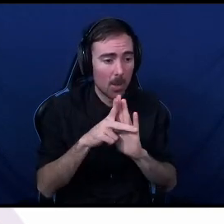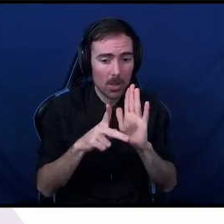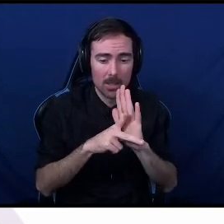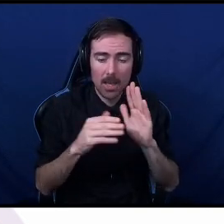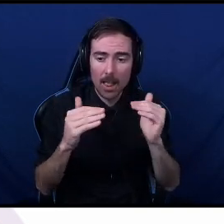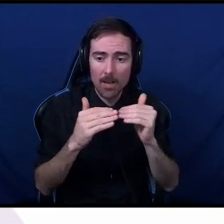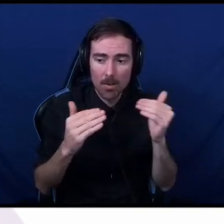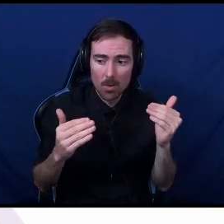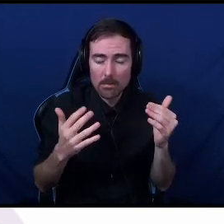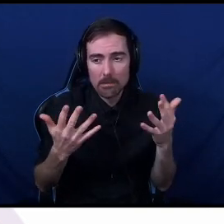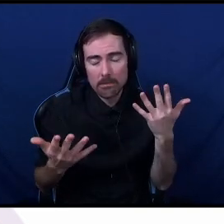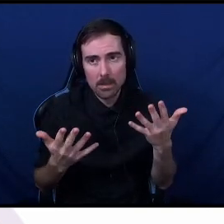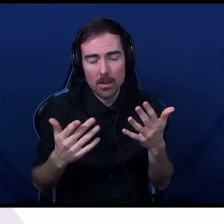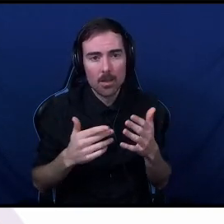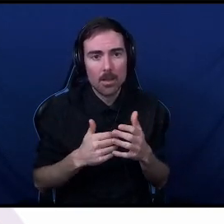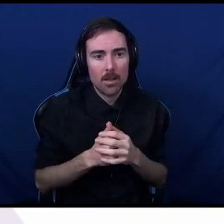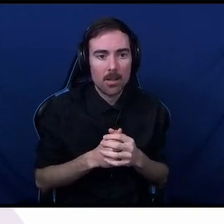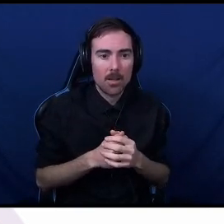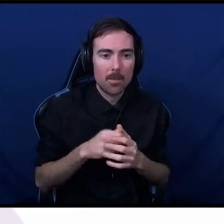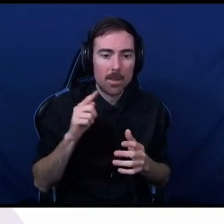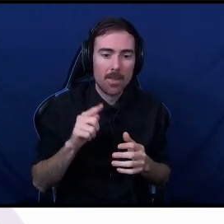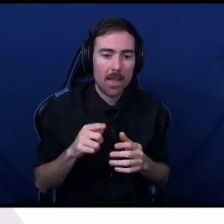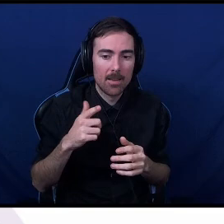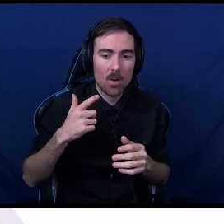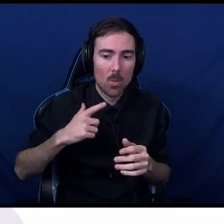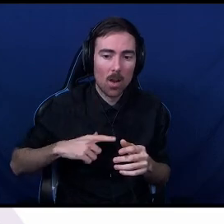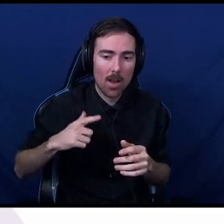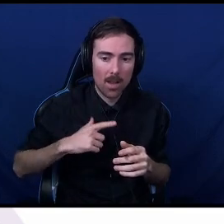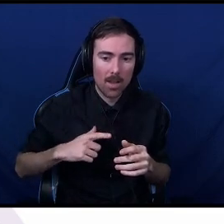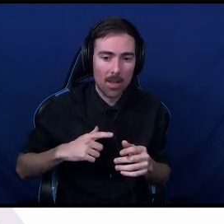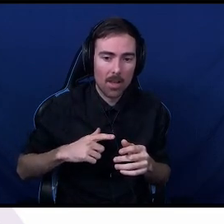But it's like, that's, again, the reason why. And I think it's